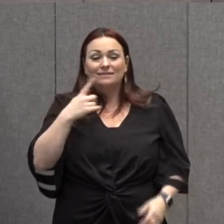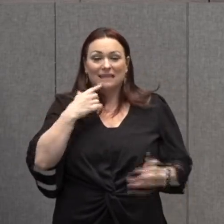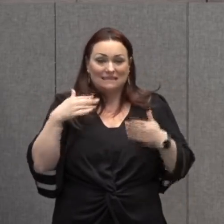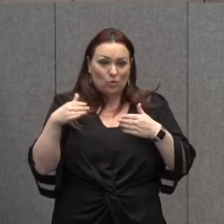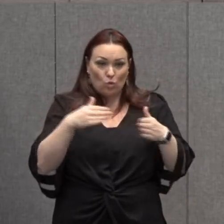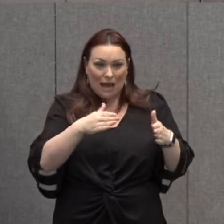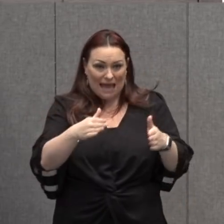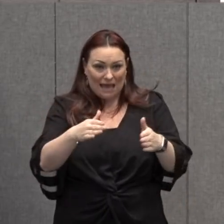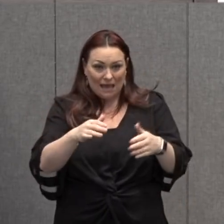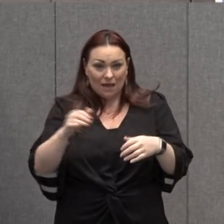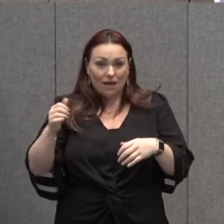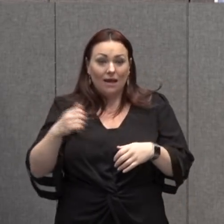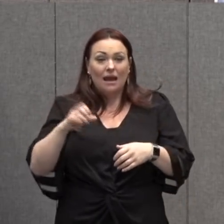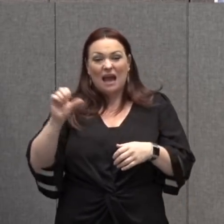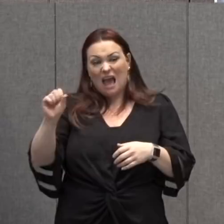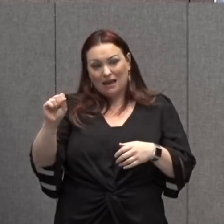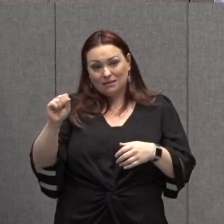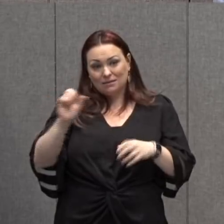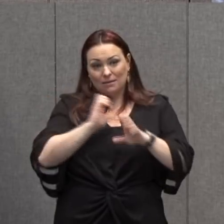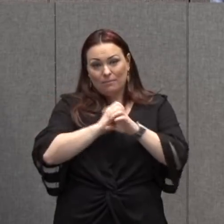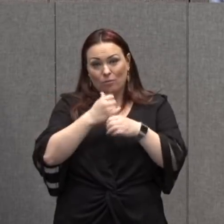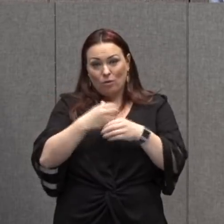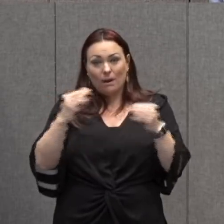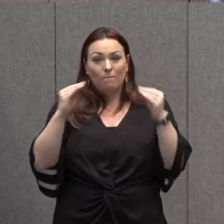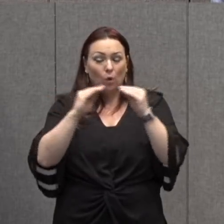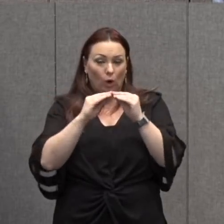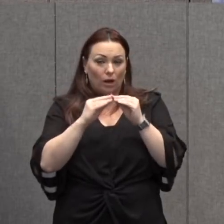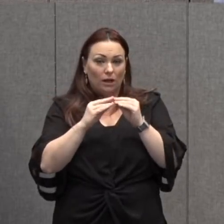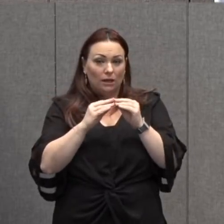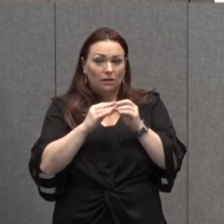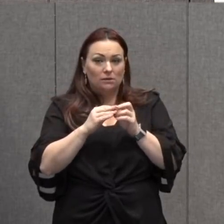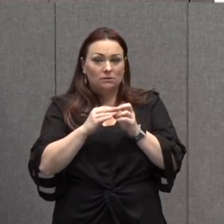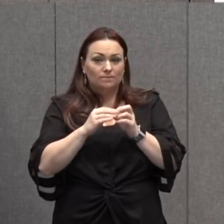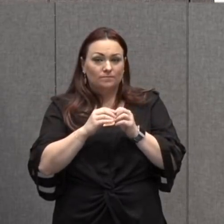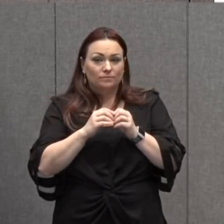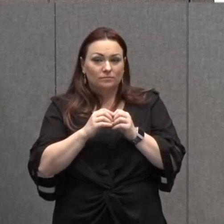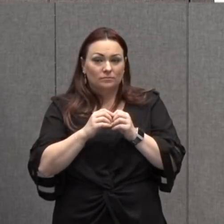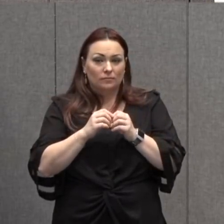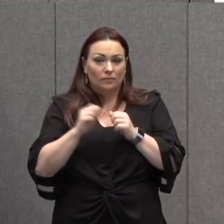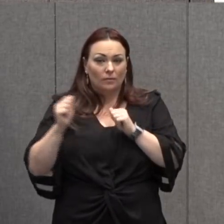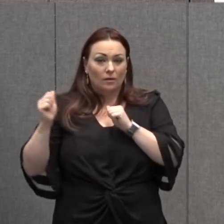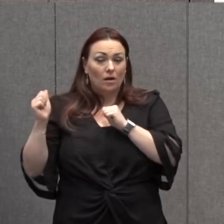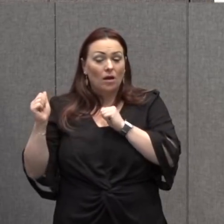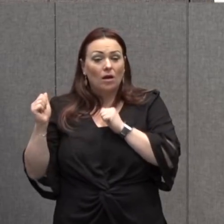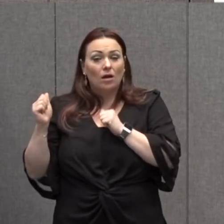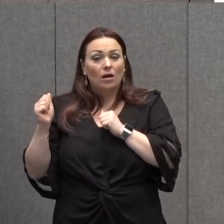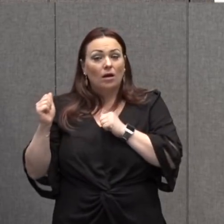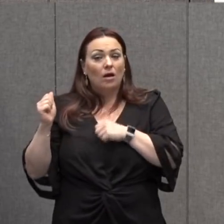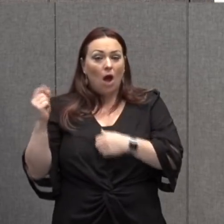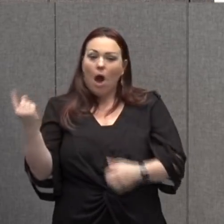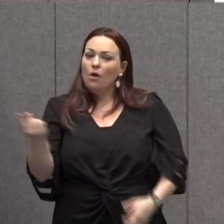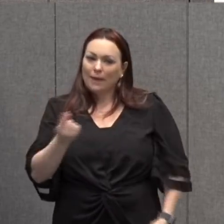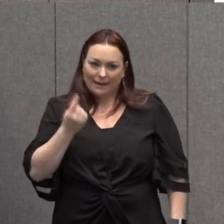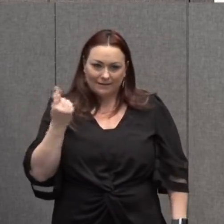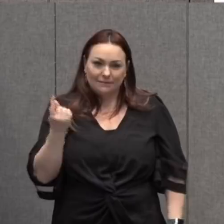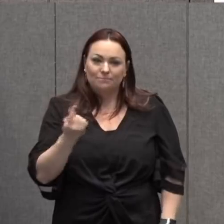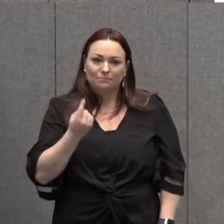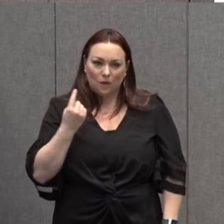and then when you add an S it just makes it mean more, right, so that would be all ways, always.